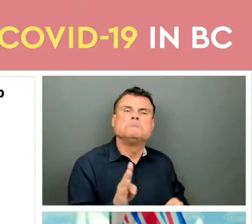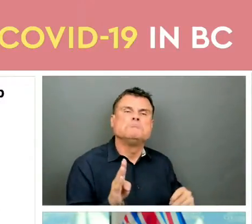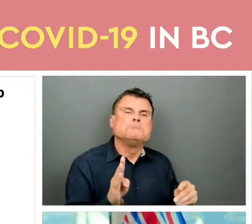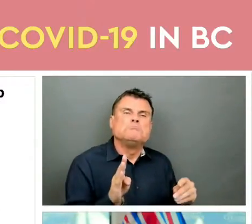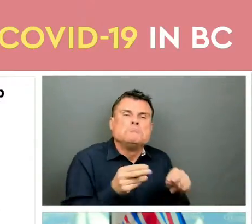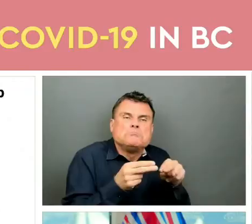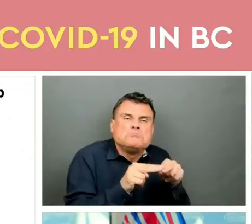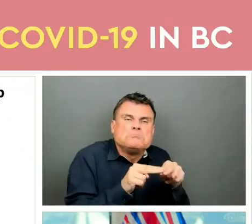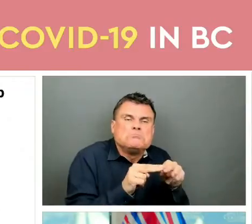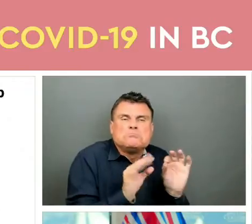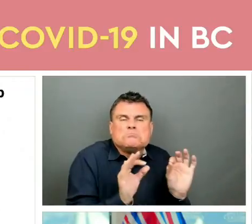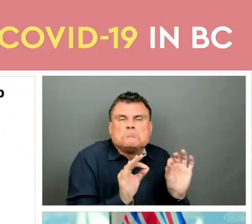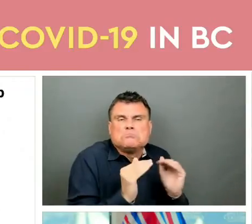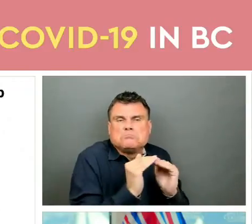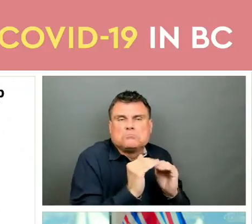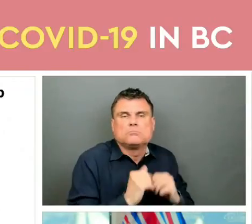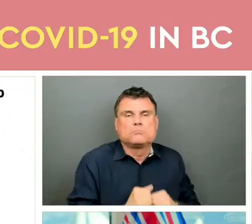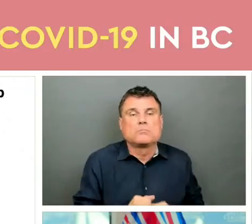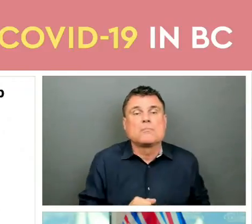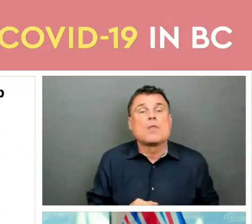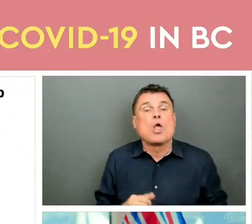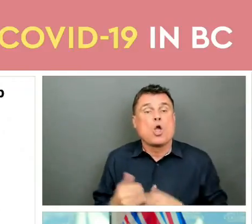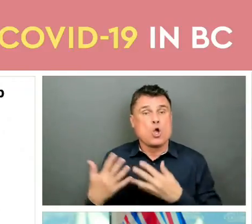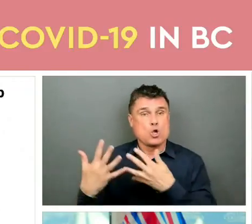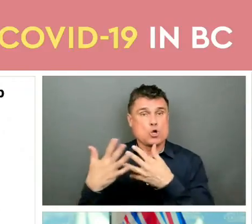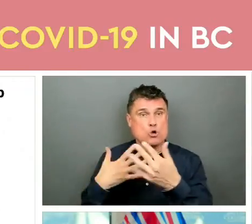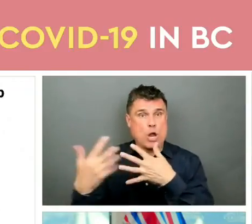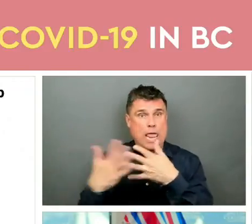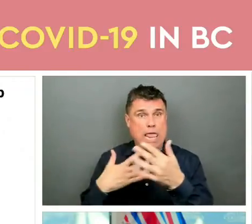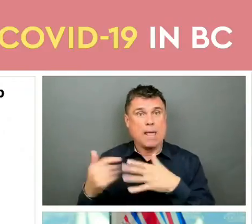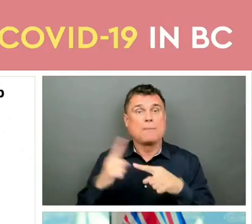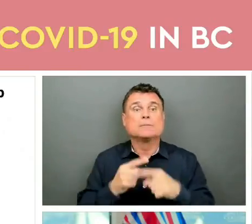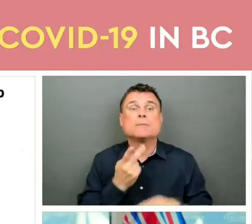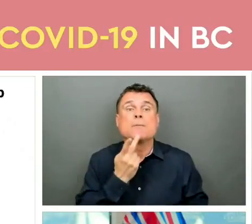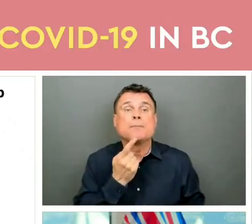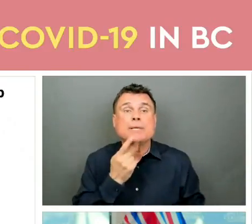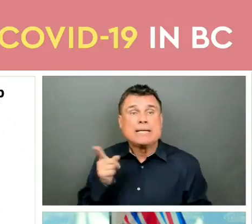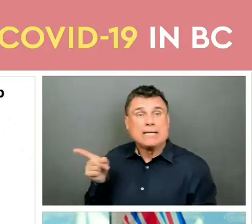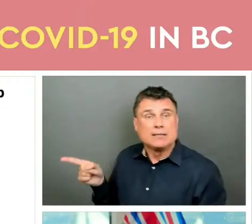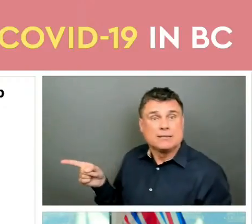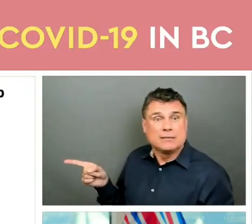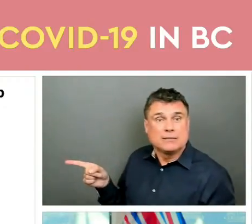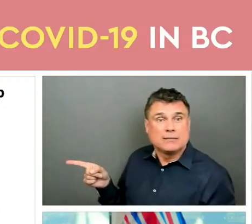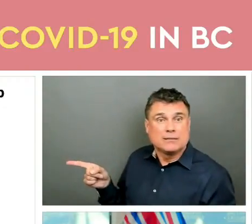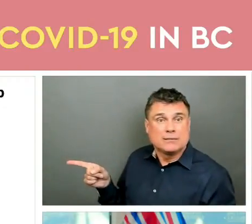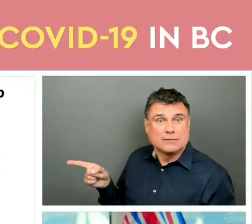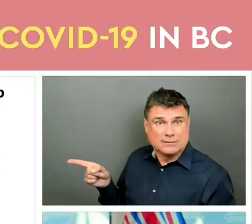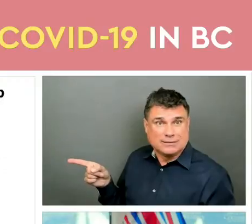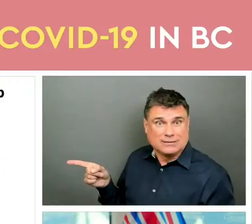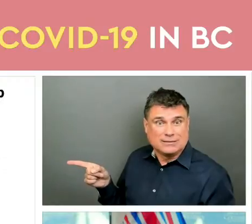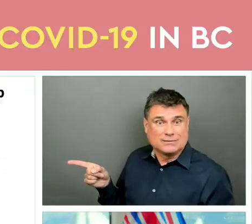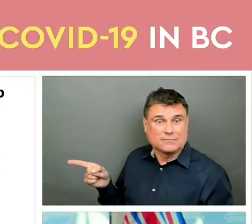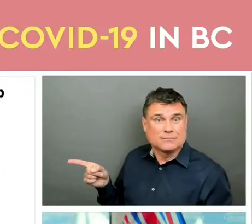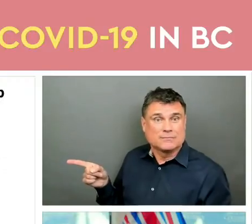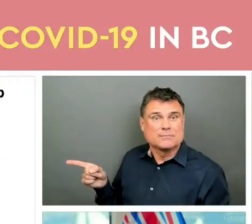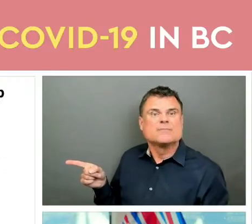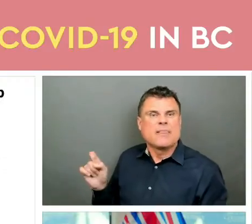interval. The gray and the pink, the bar in the left and the middle are over lap for all of the